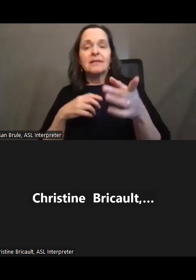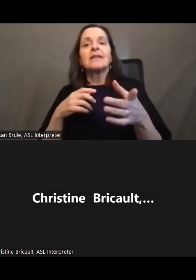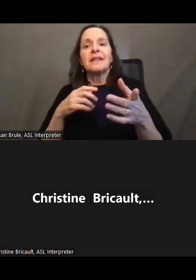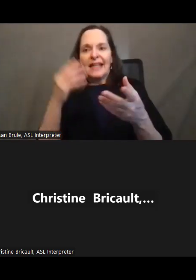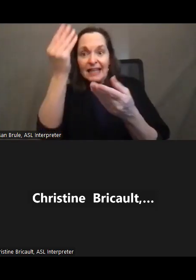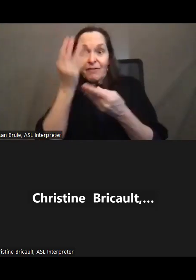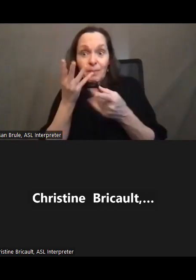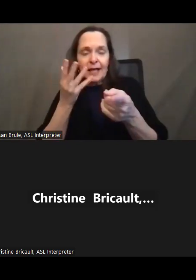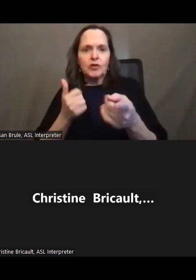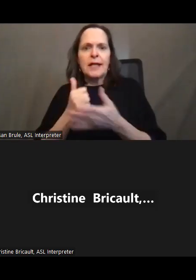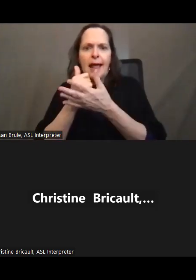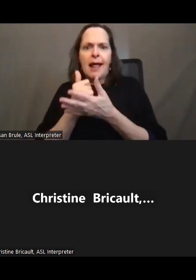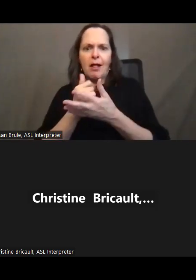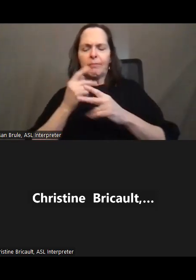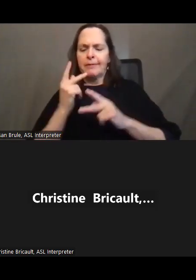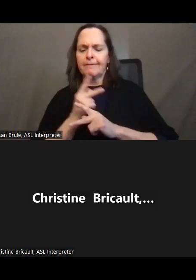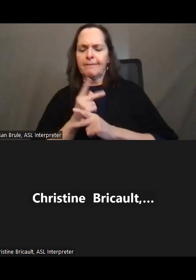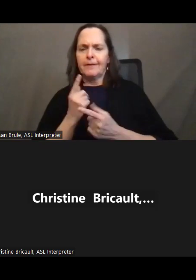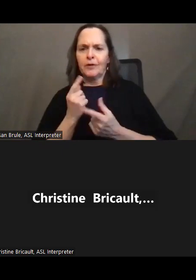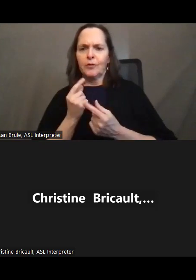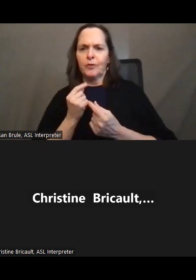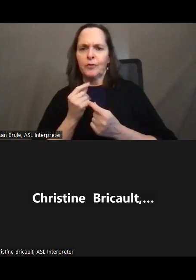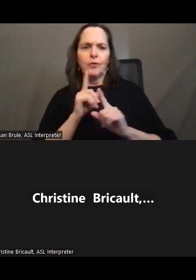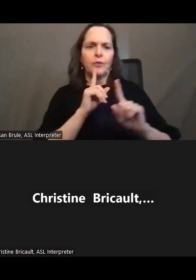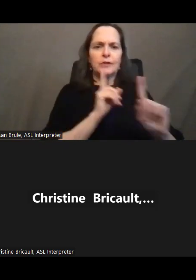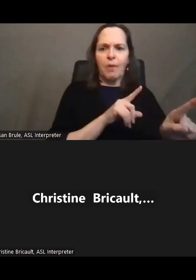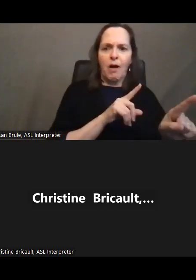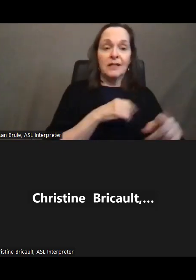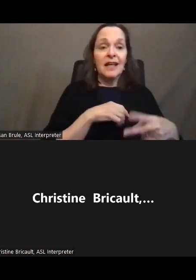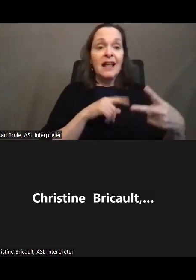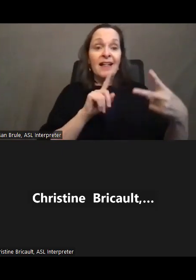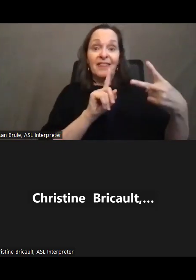I like to give this to all my managers and supervisors to make sure that they